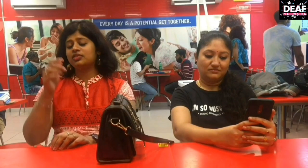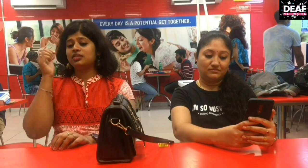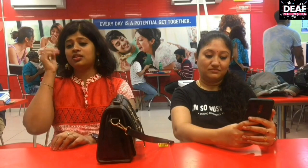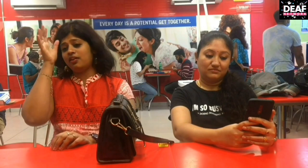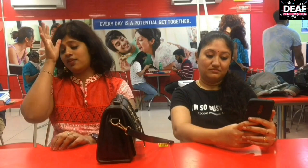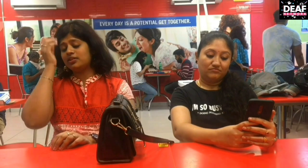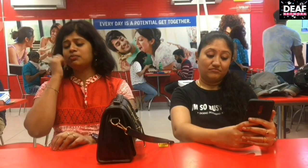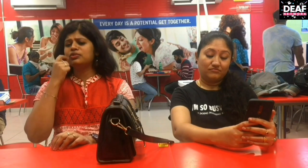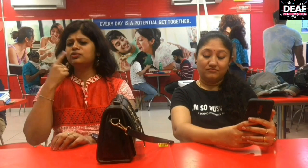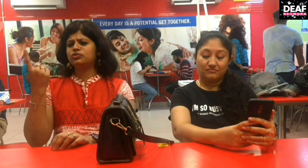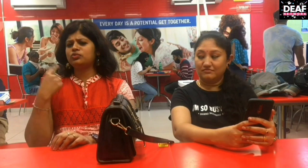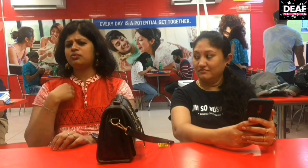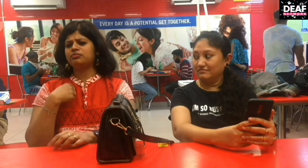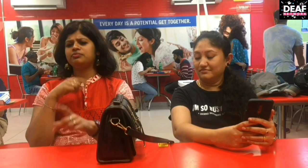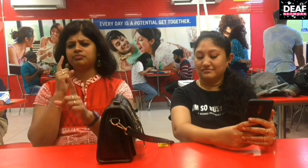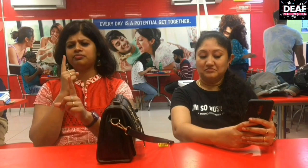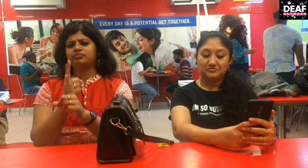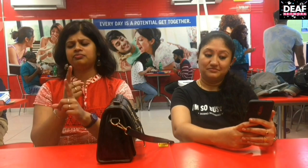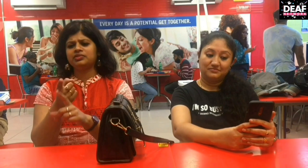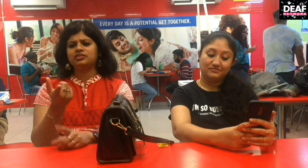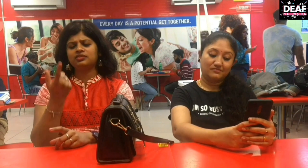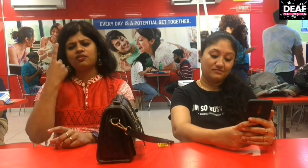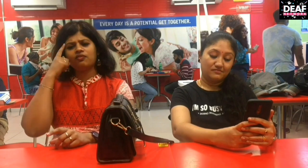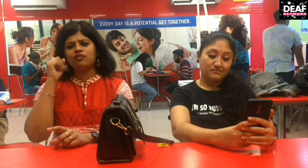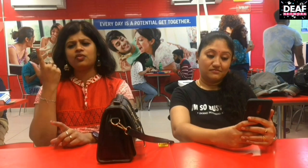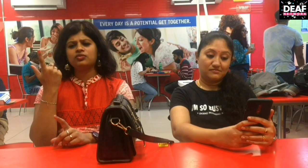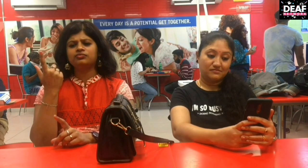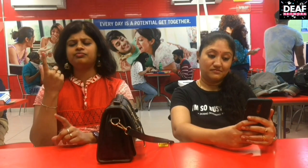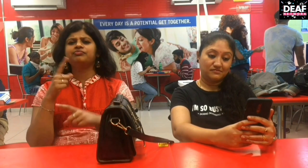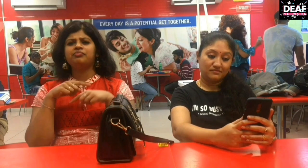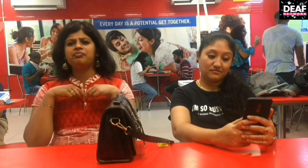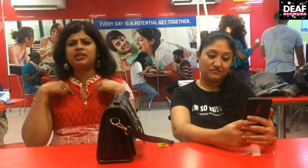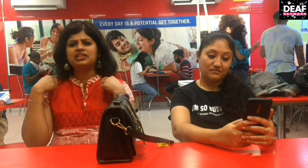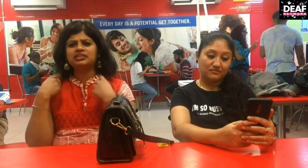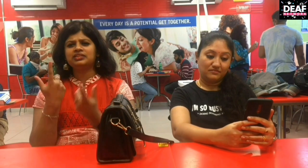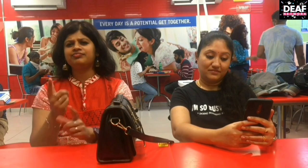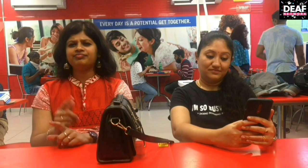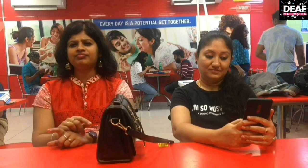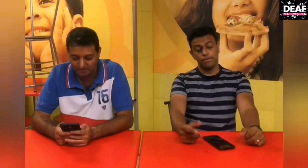Our parents insisted us to meet and talk for marriage